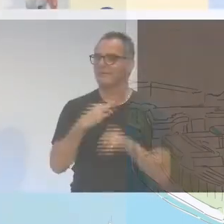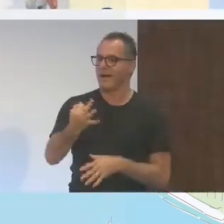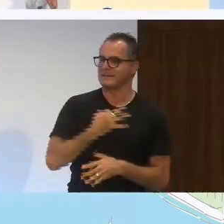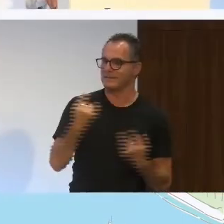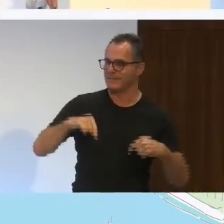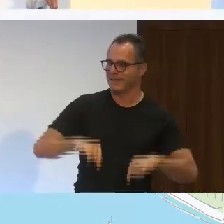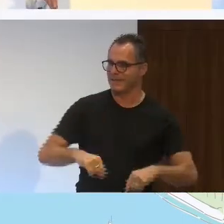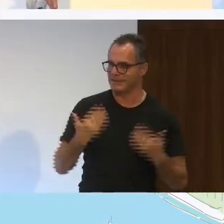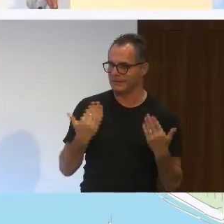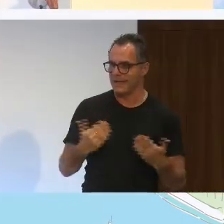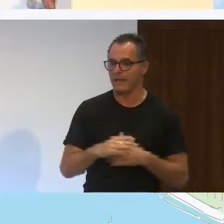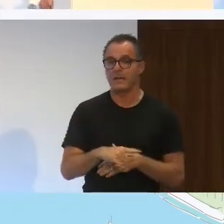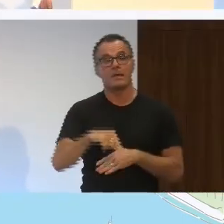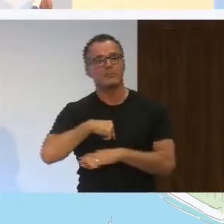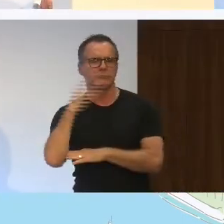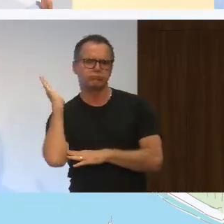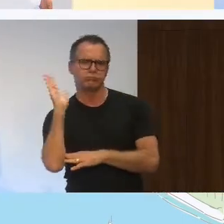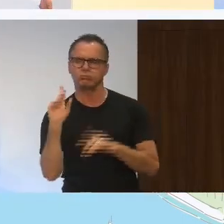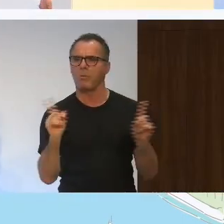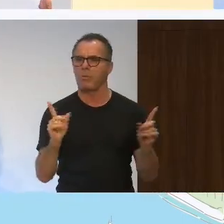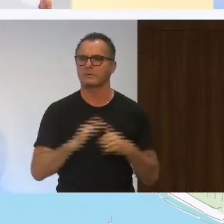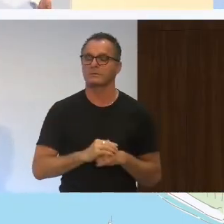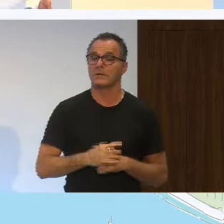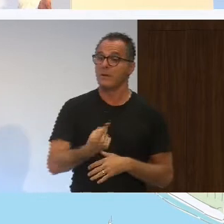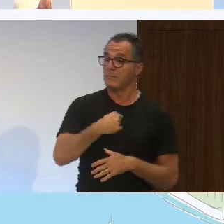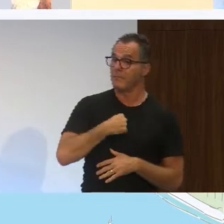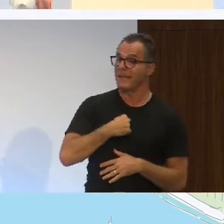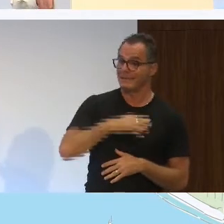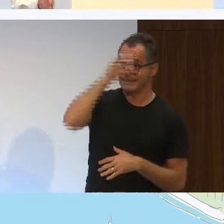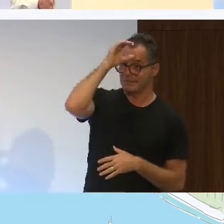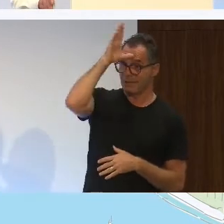And I'm talking today really as someone who specializes in treating patients